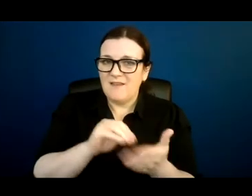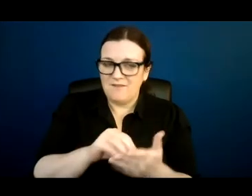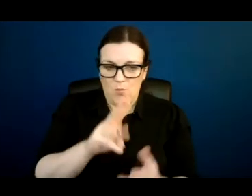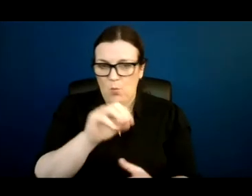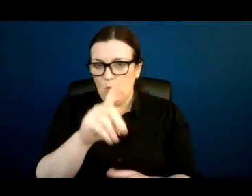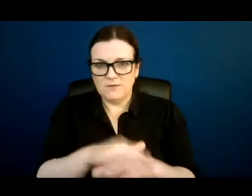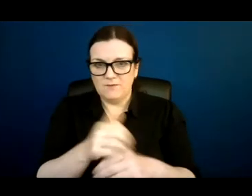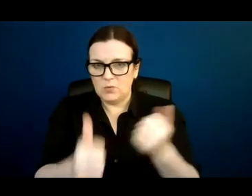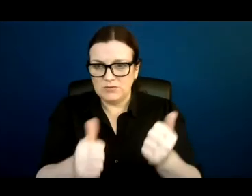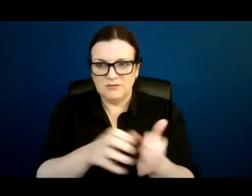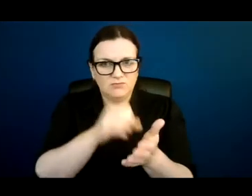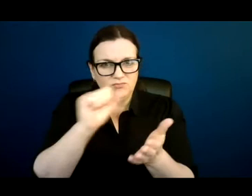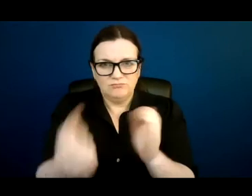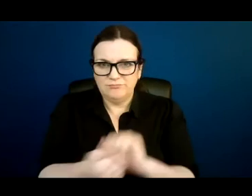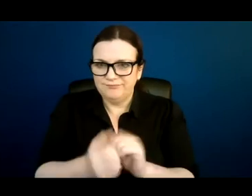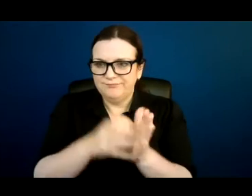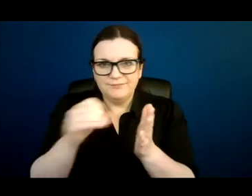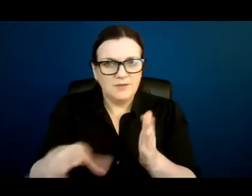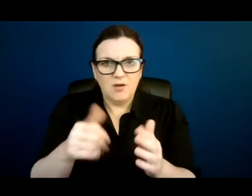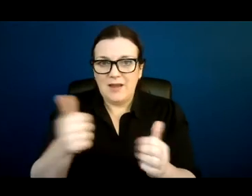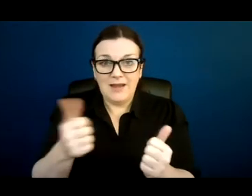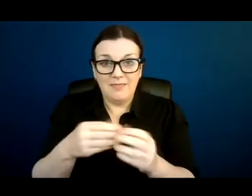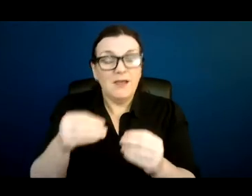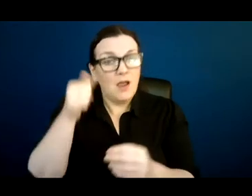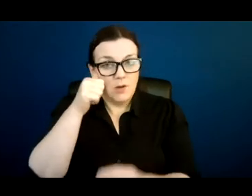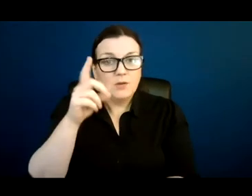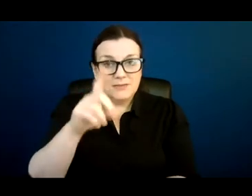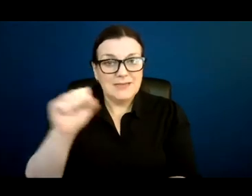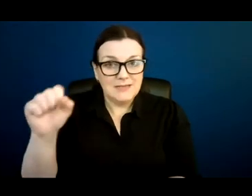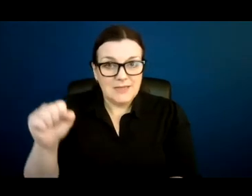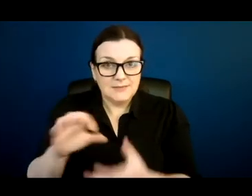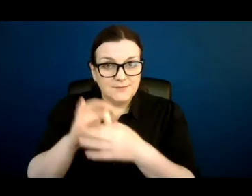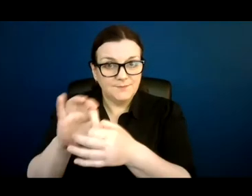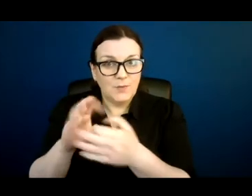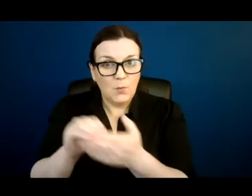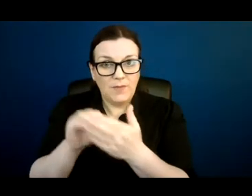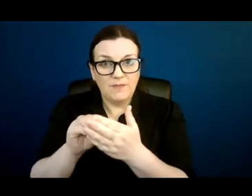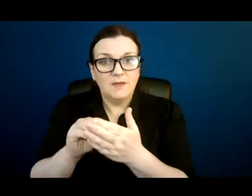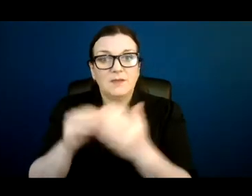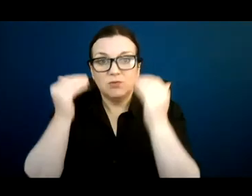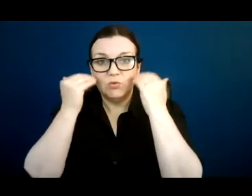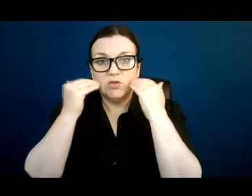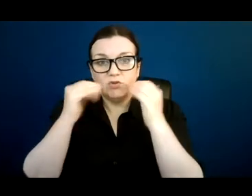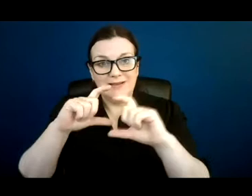currently, I know the DSS are in talks with the judicial council around that particular issue.